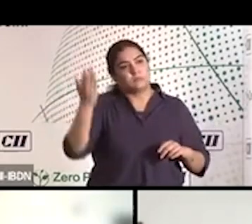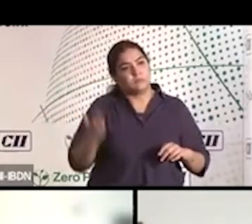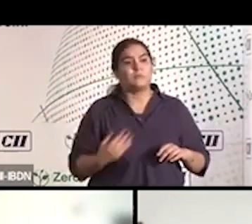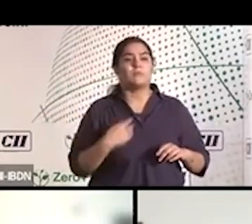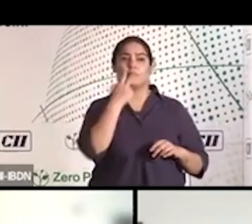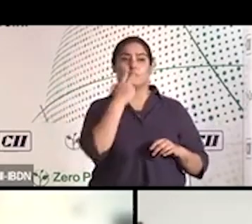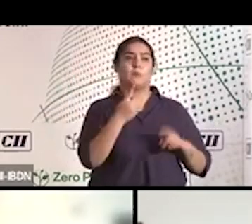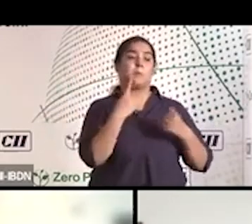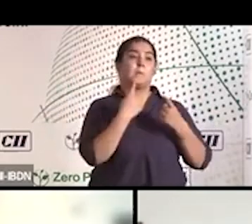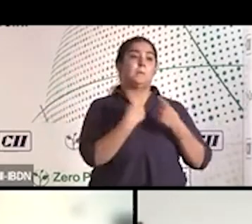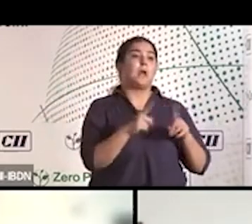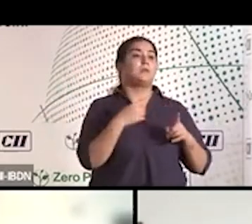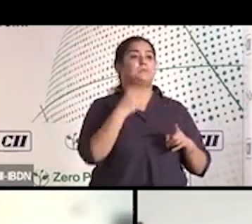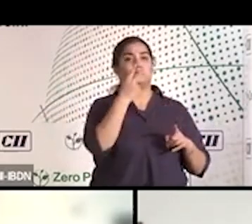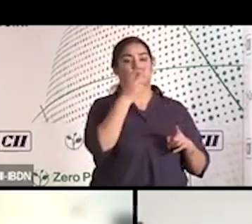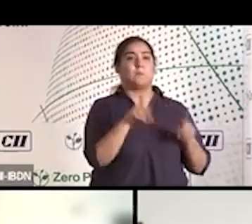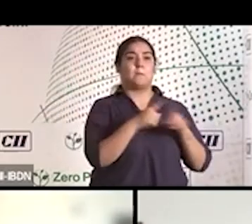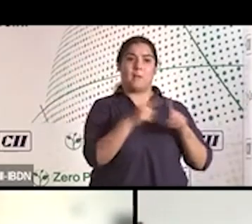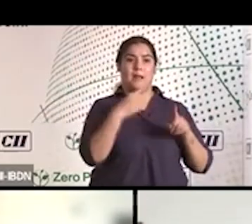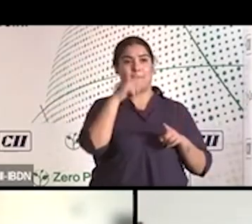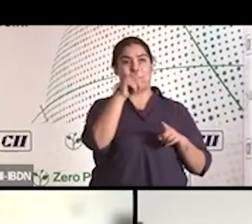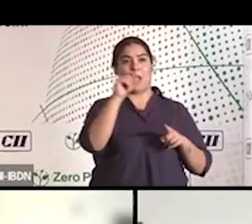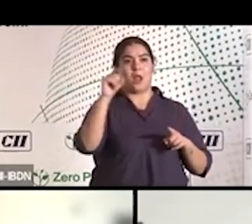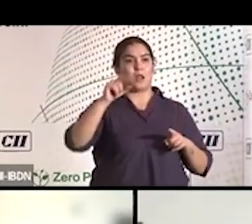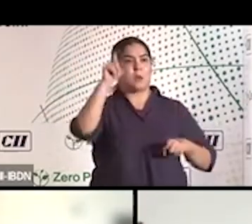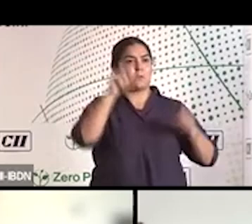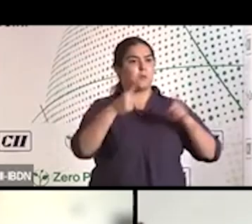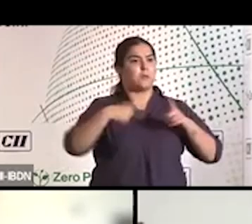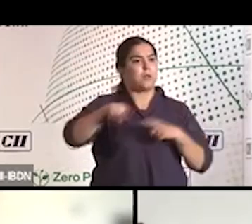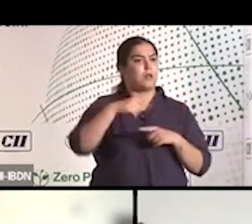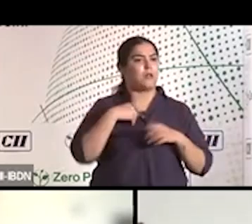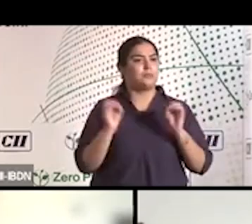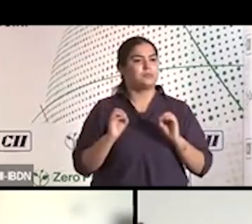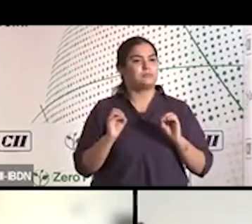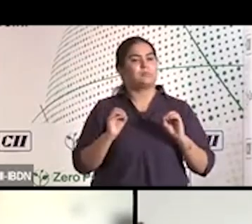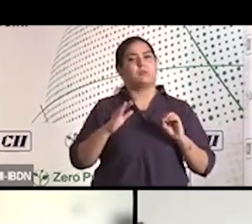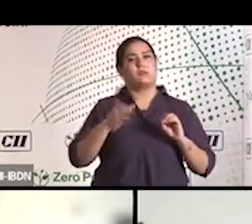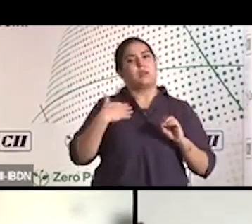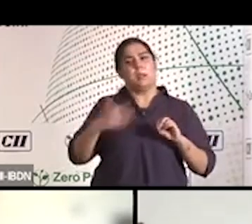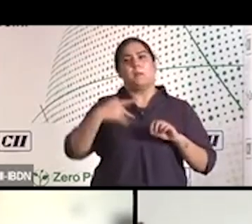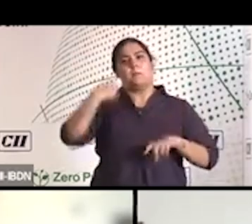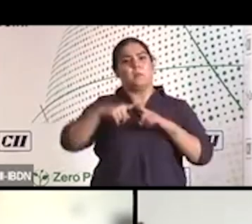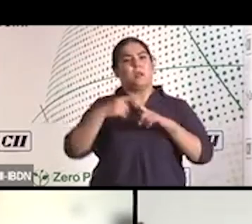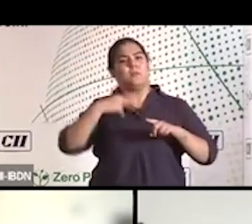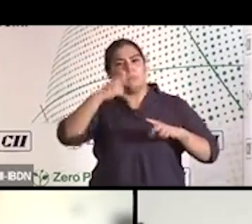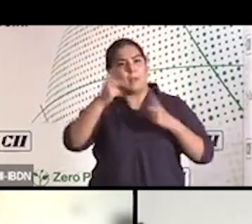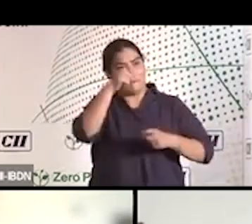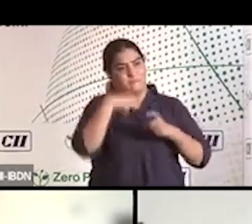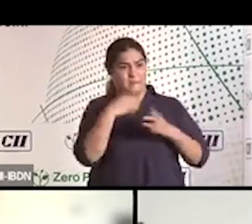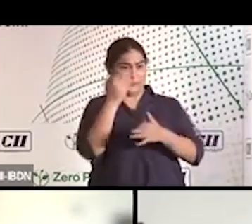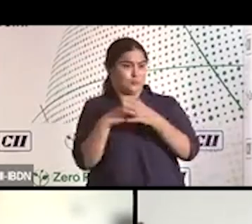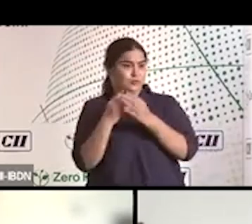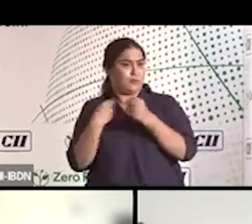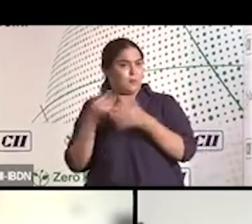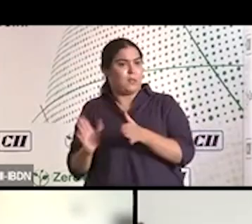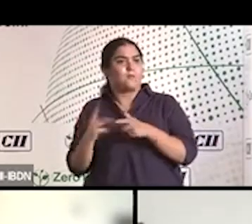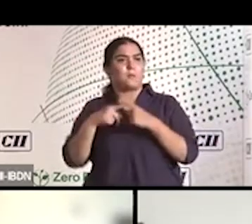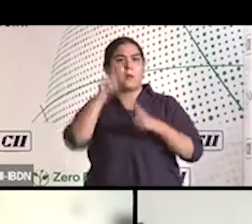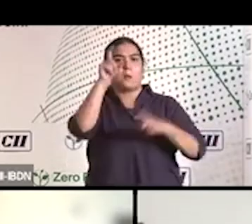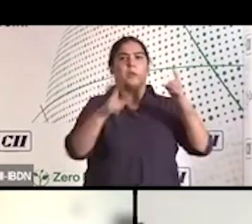but we did not have hundreds of people how to reach out to them. And then we started searching for partners, leveraging strength.